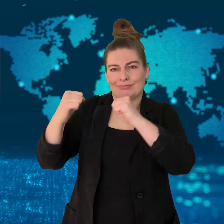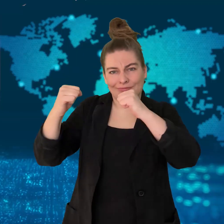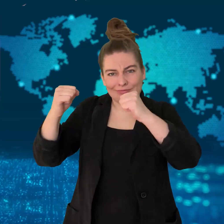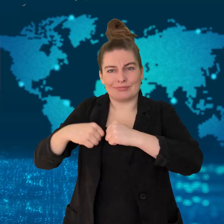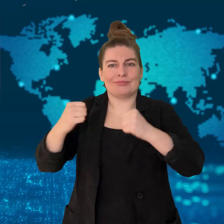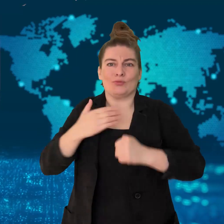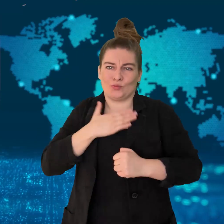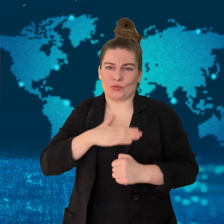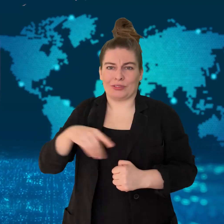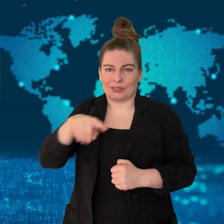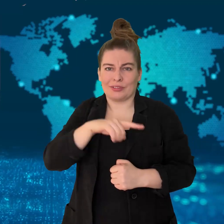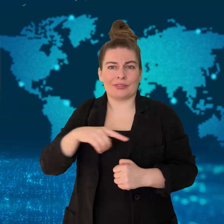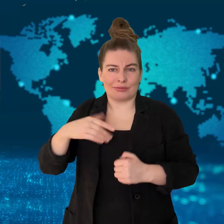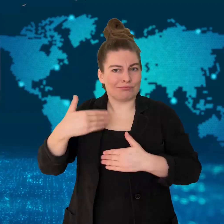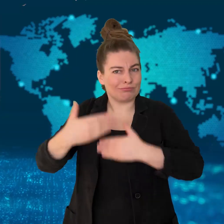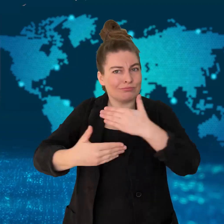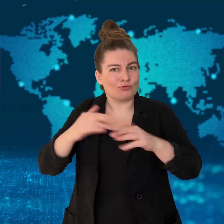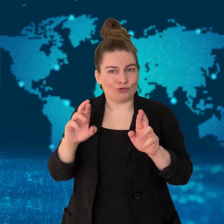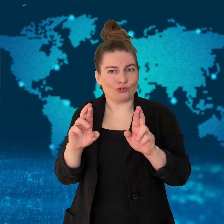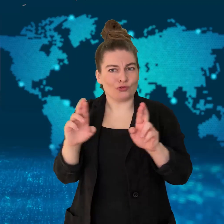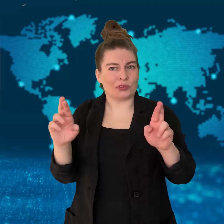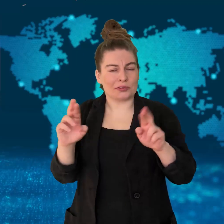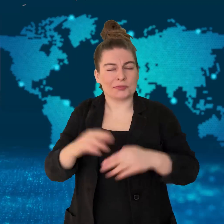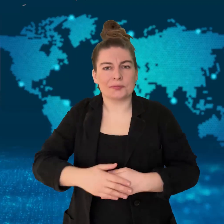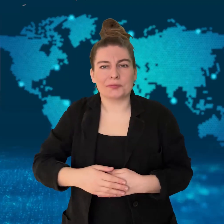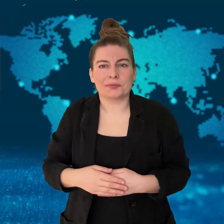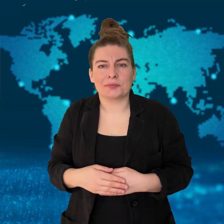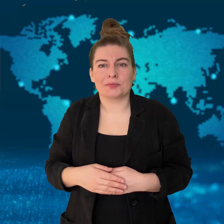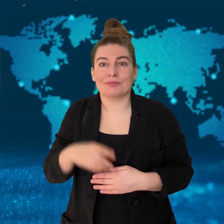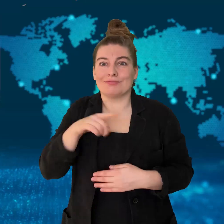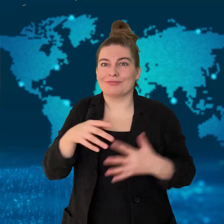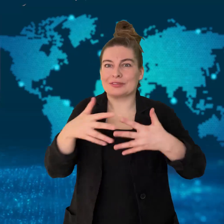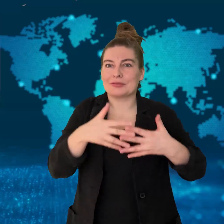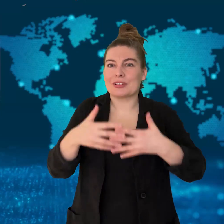The US paused its own supplies